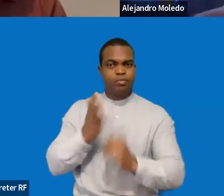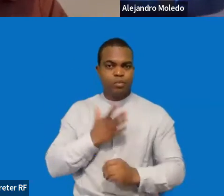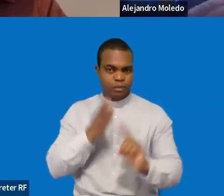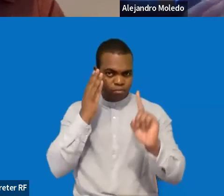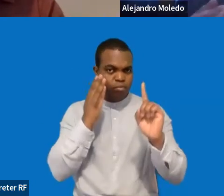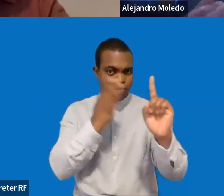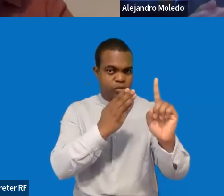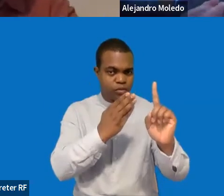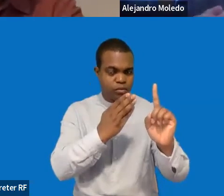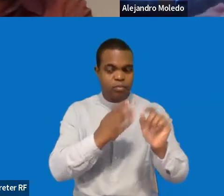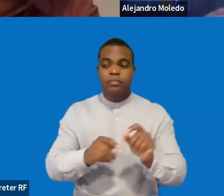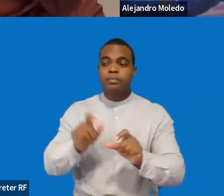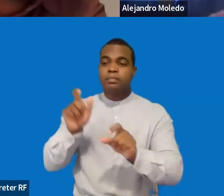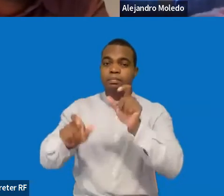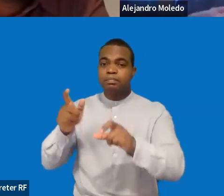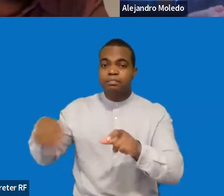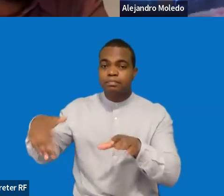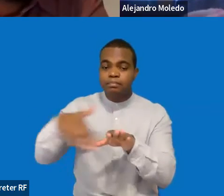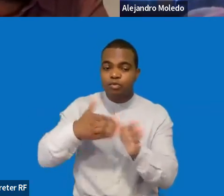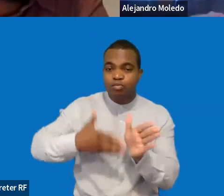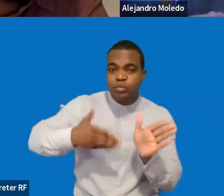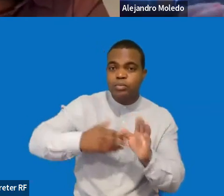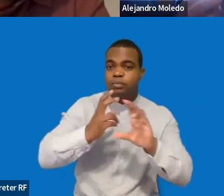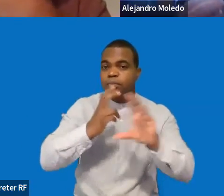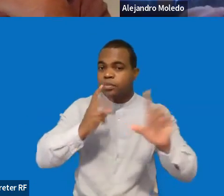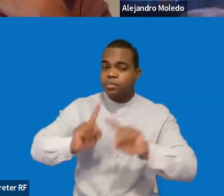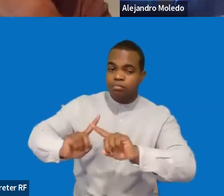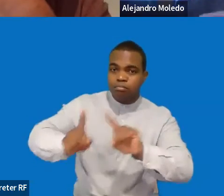the European Disability Card should not be required